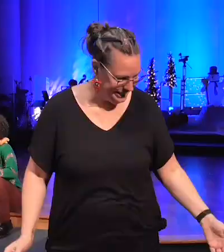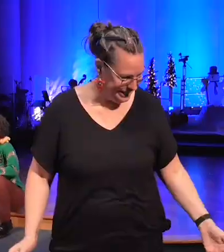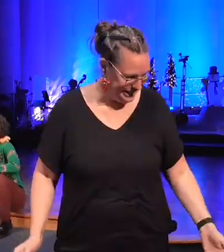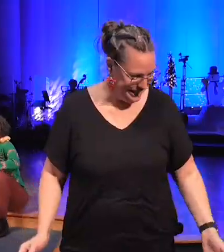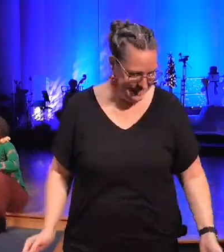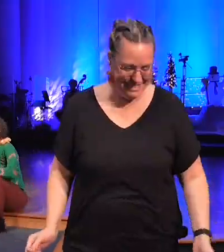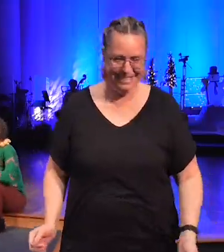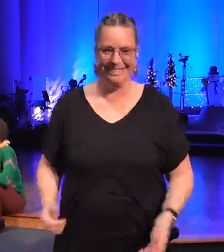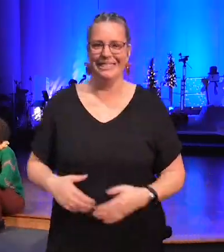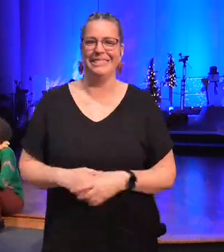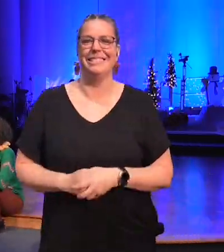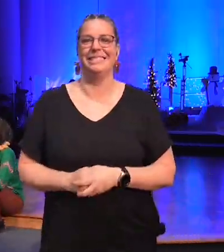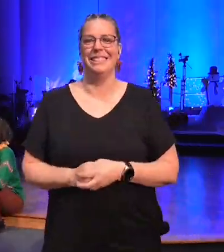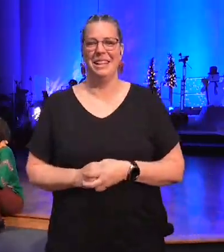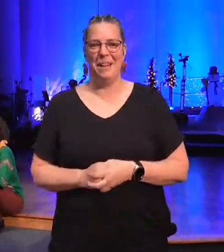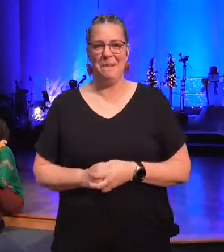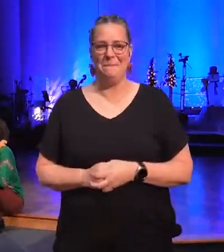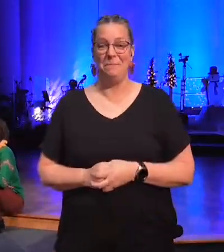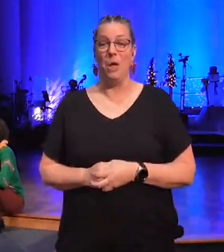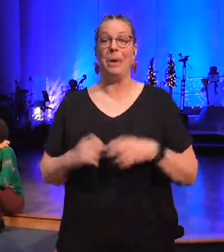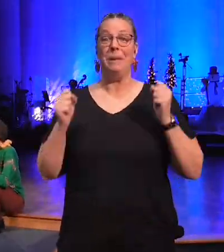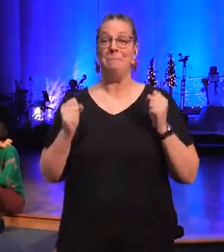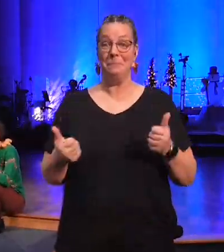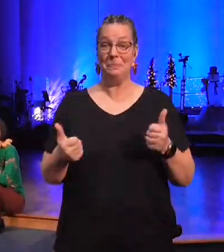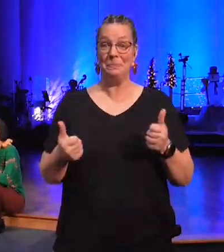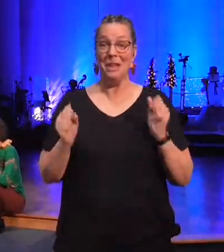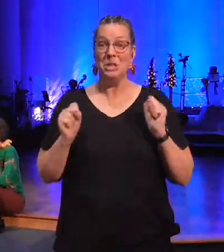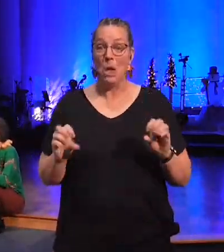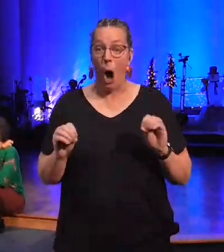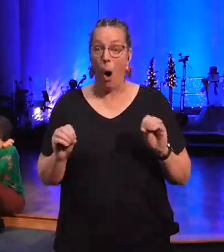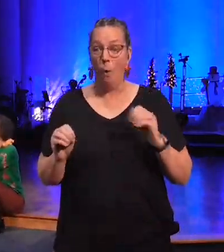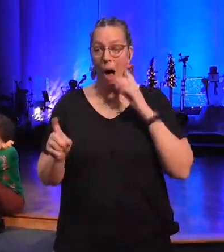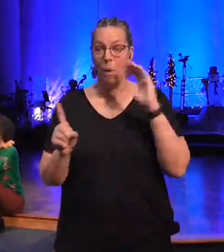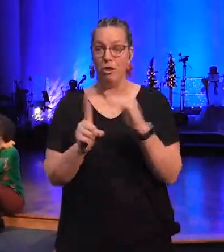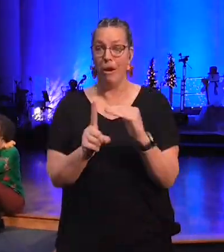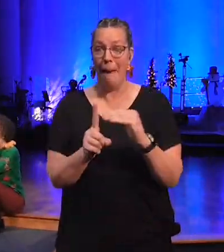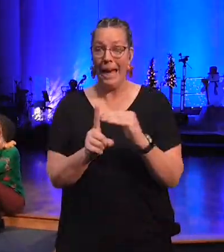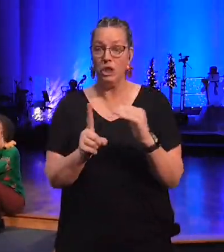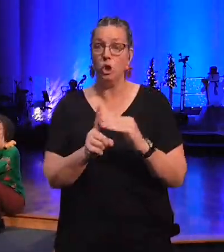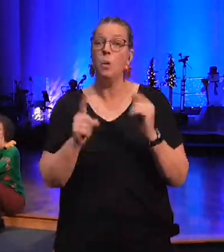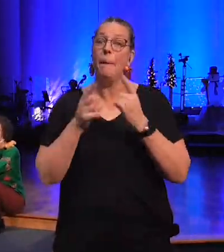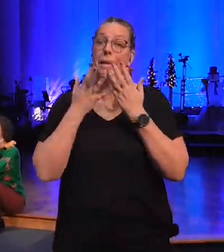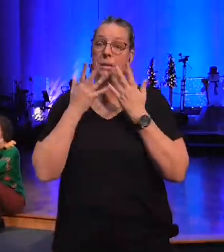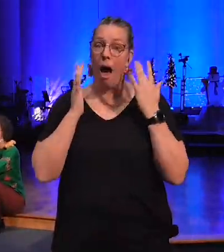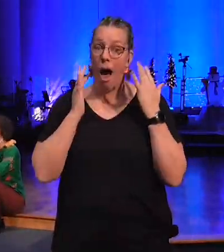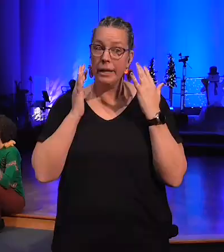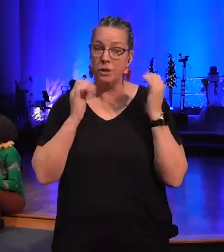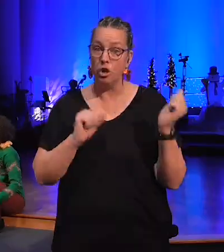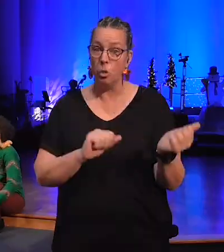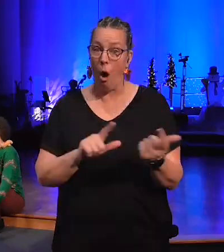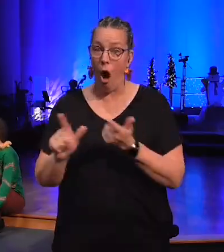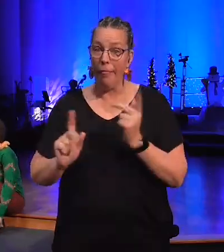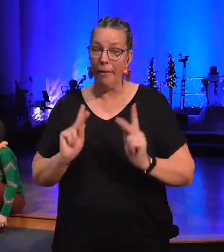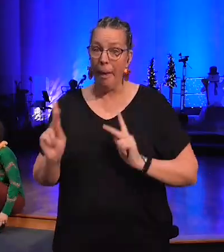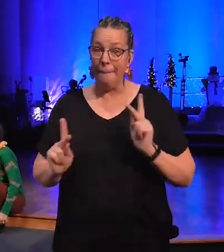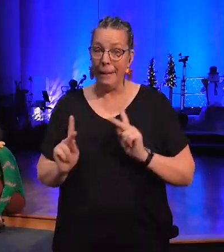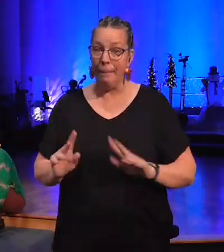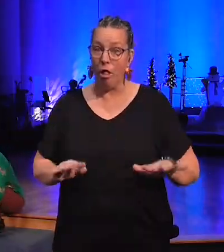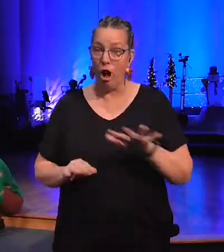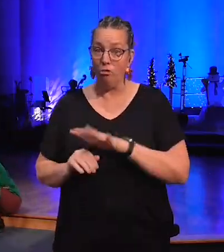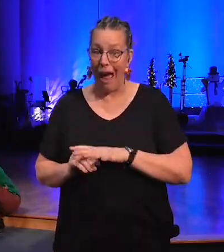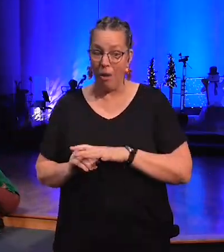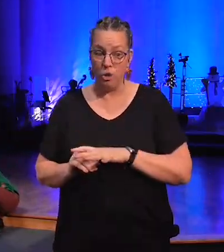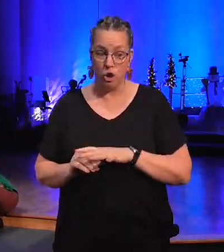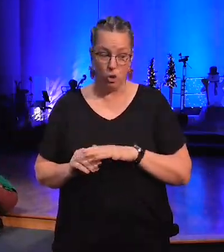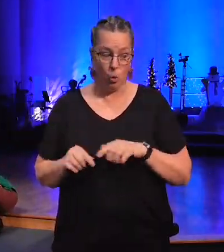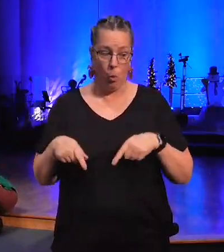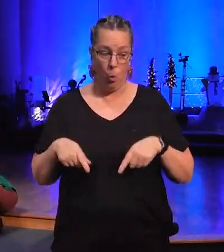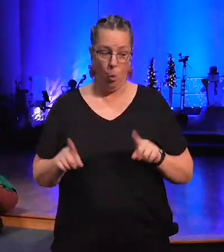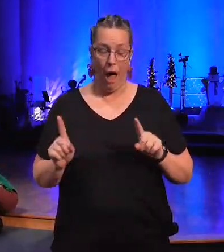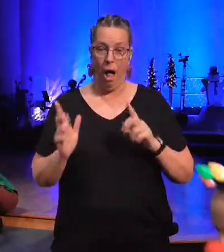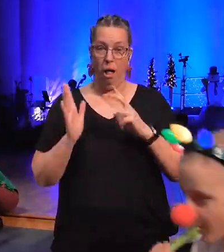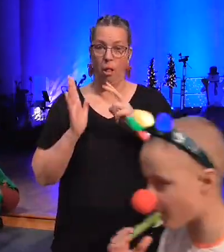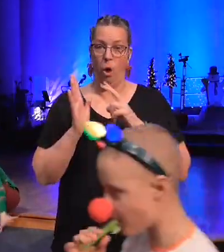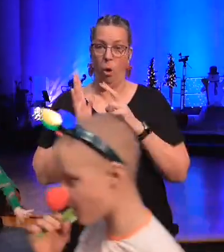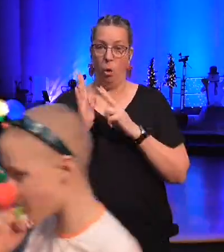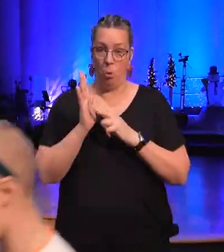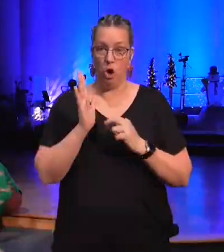this is so exciting all right so I just want to remind you to be kind to all of the people